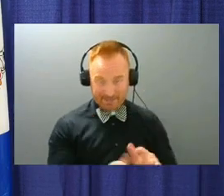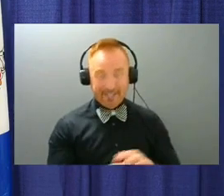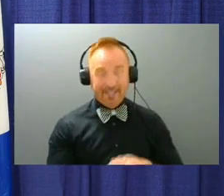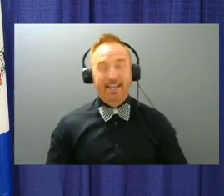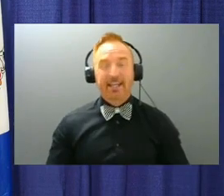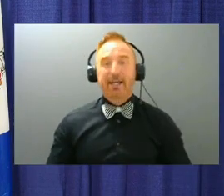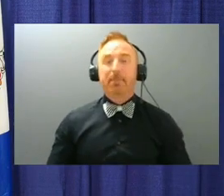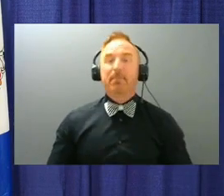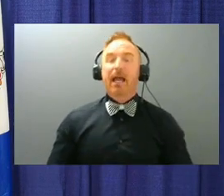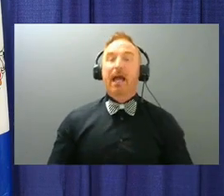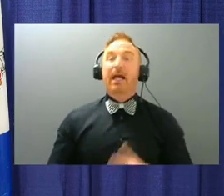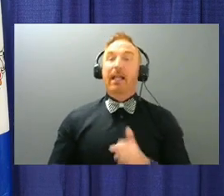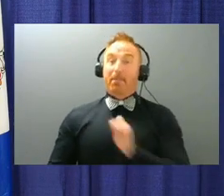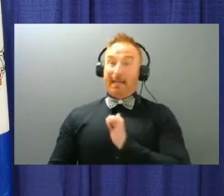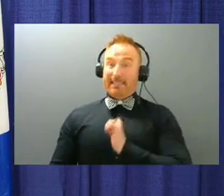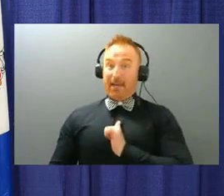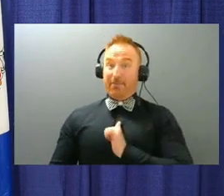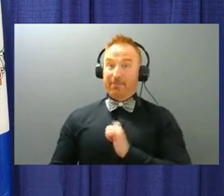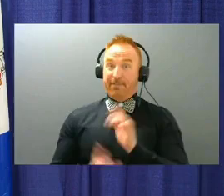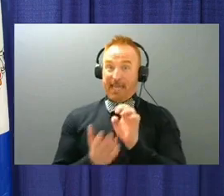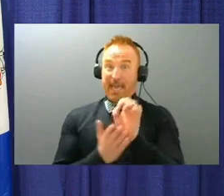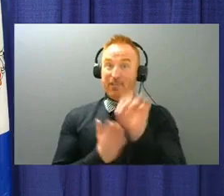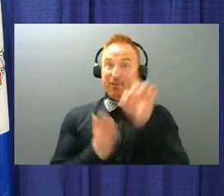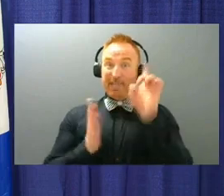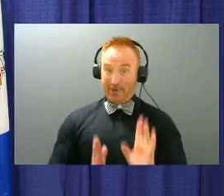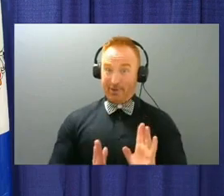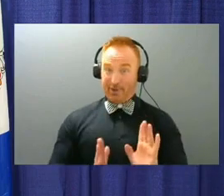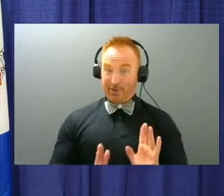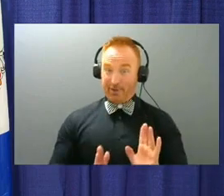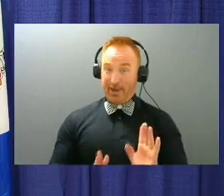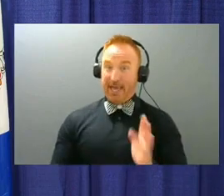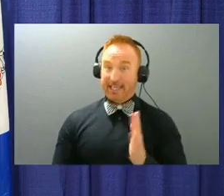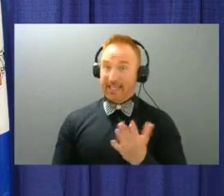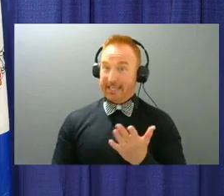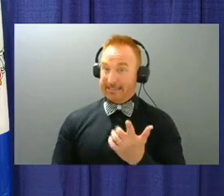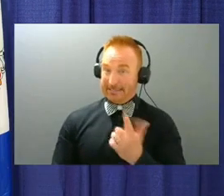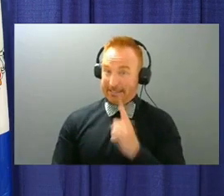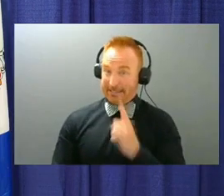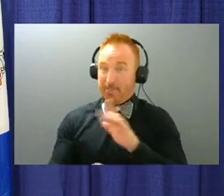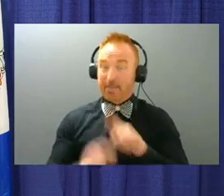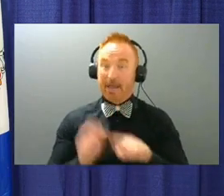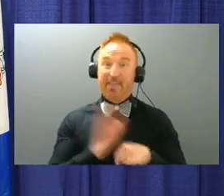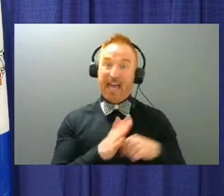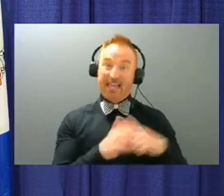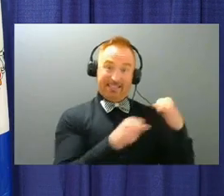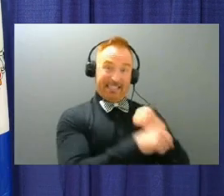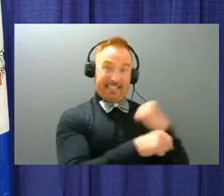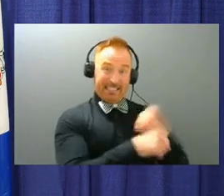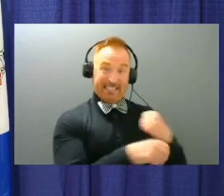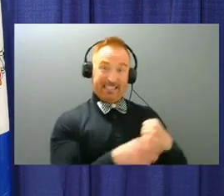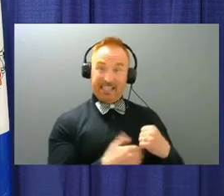within a regular year. As an educator myself, I can attest to that. I don't have those numbers with